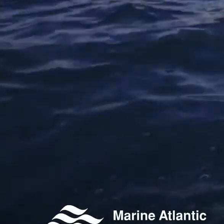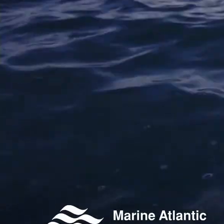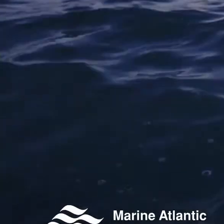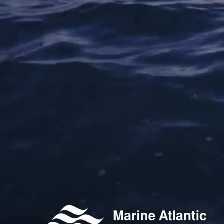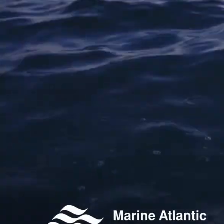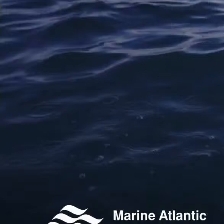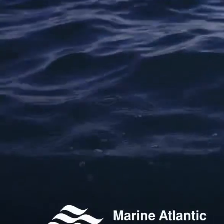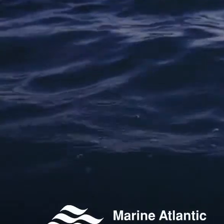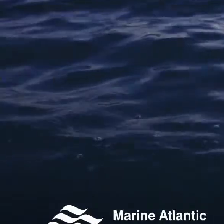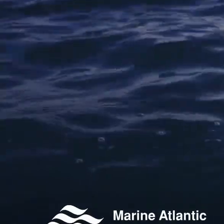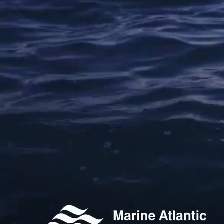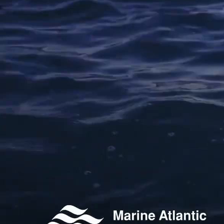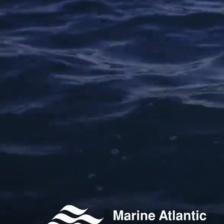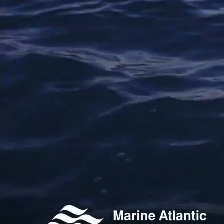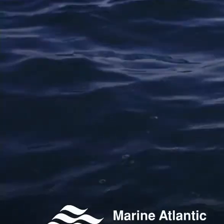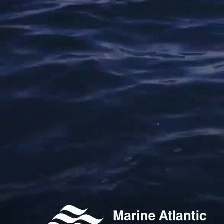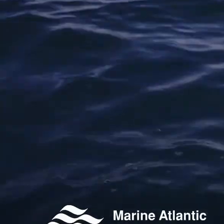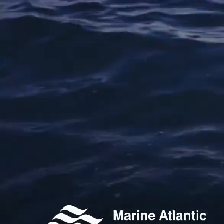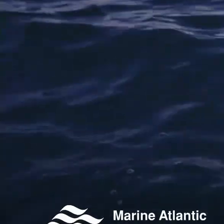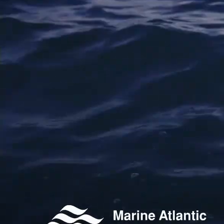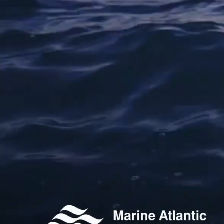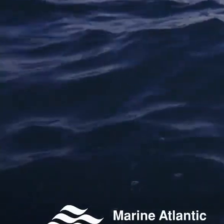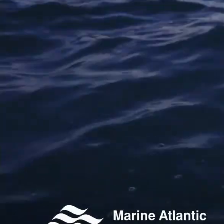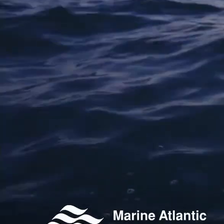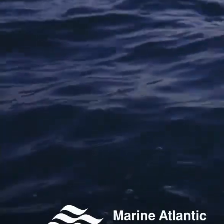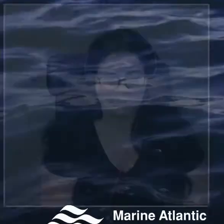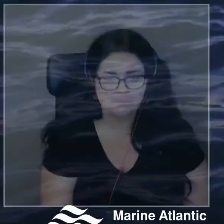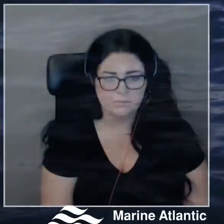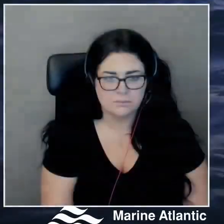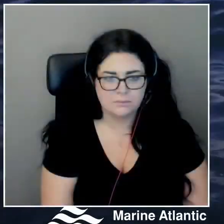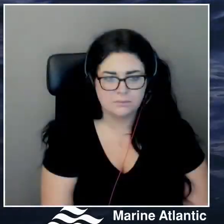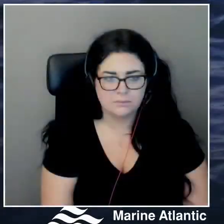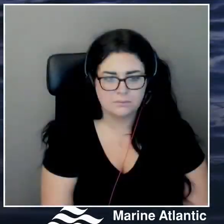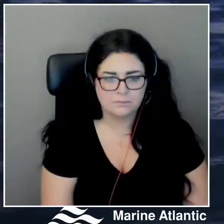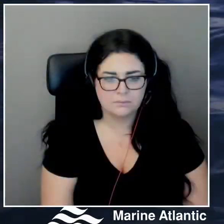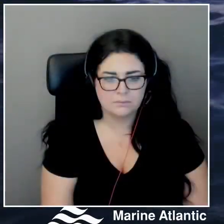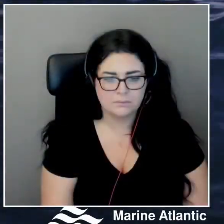Good day and thank you for joining us for our Corporation's Annual Review of Activities for